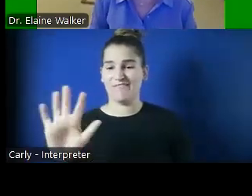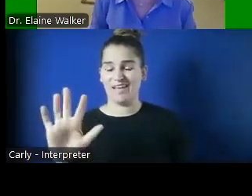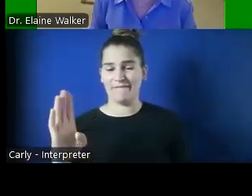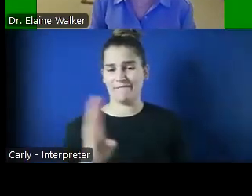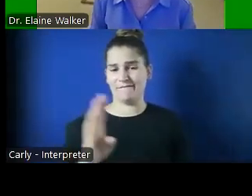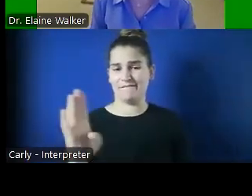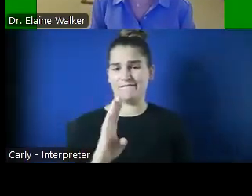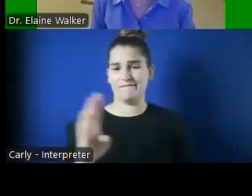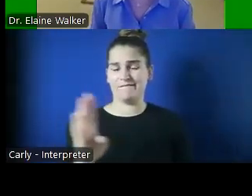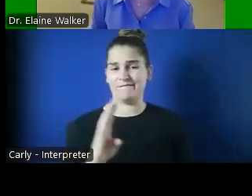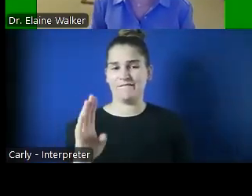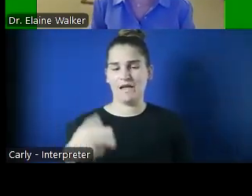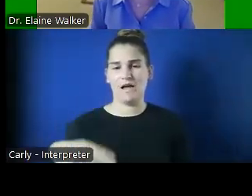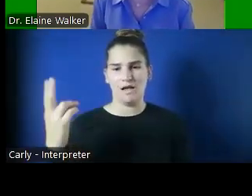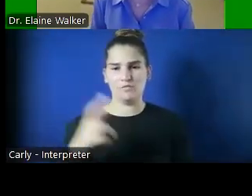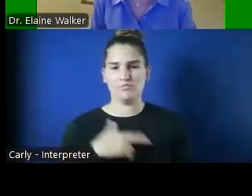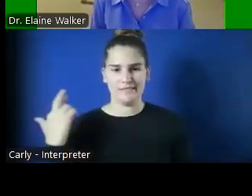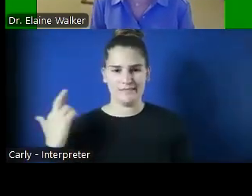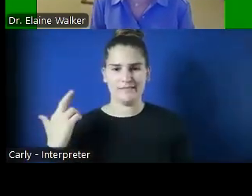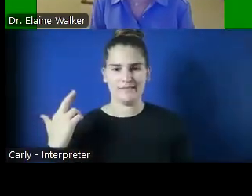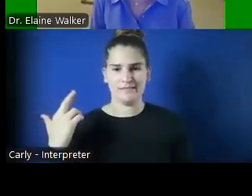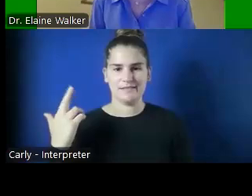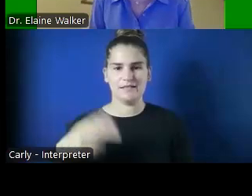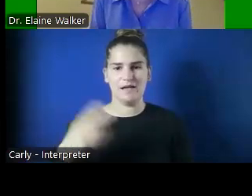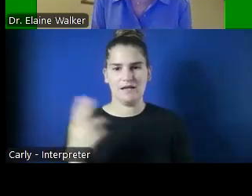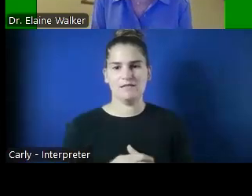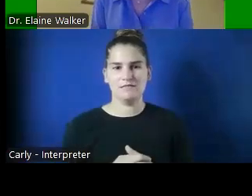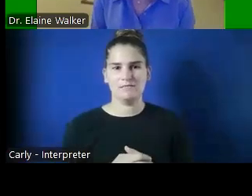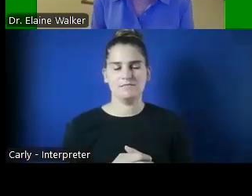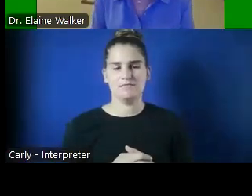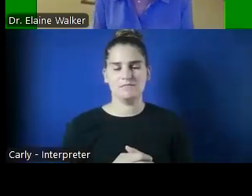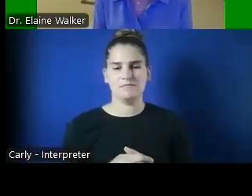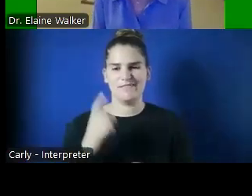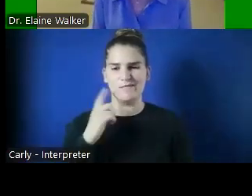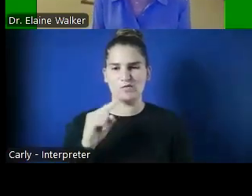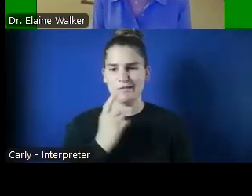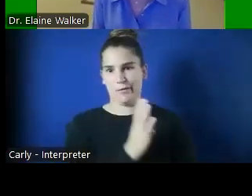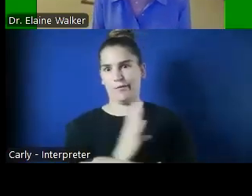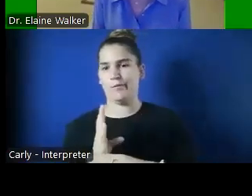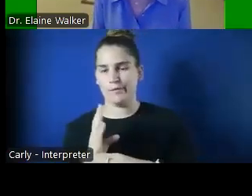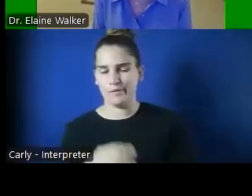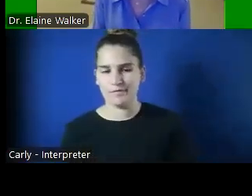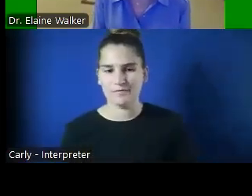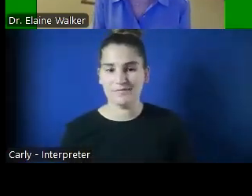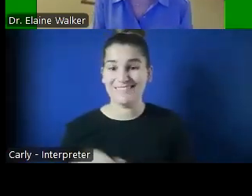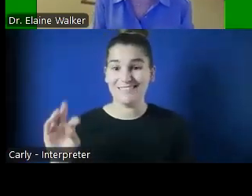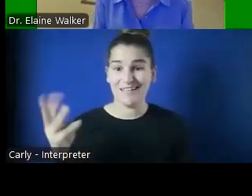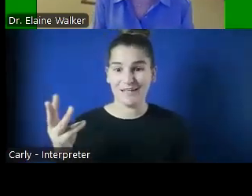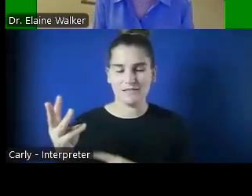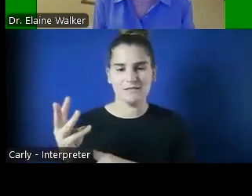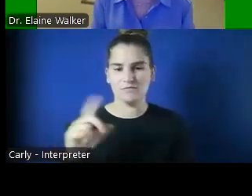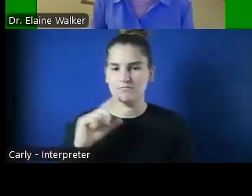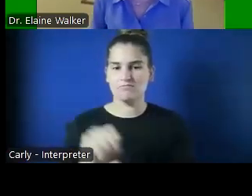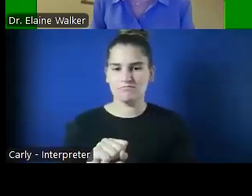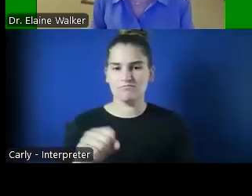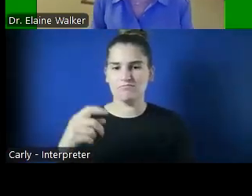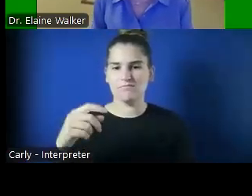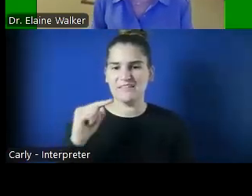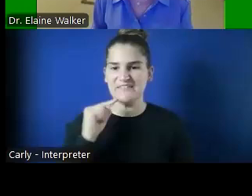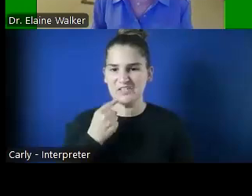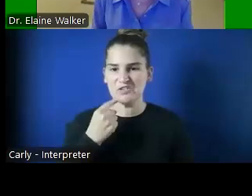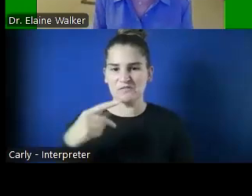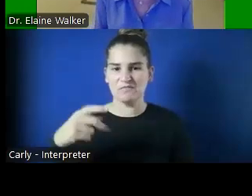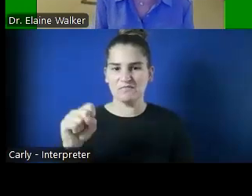clinical highrisk levels of severity um the six level is considered to be severe and psychotic